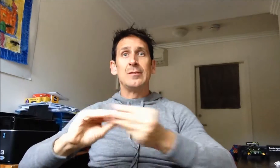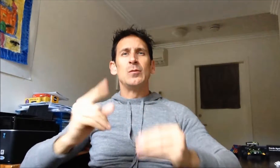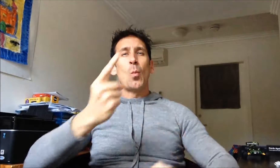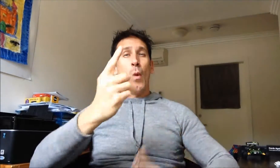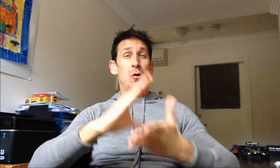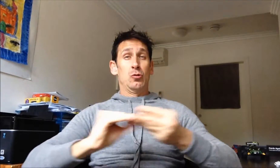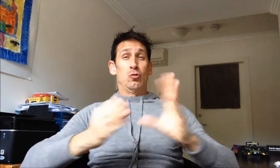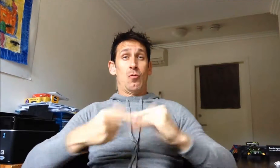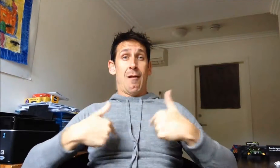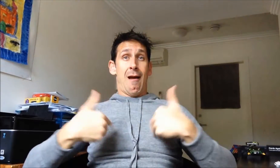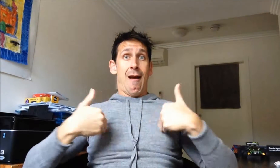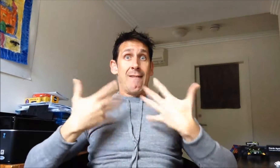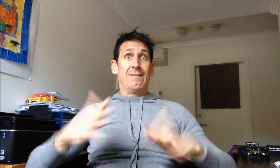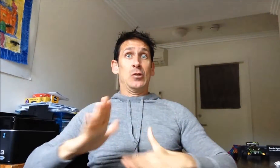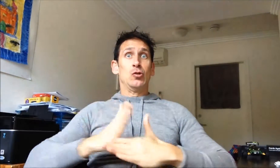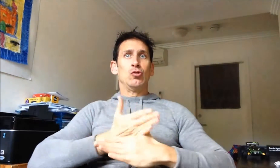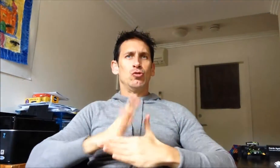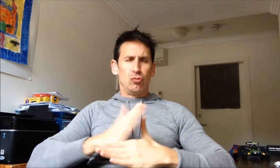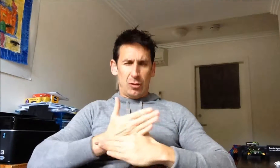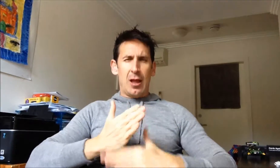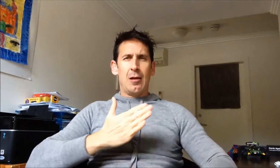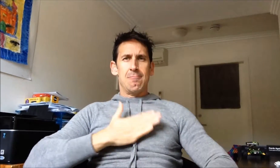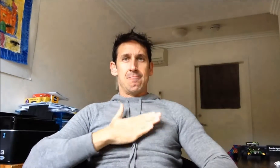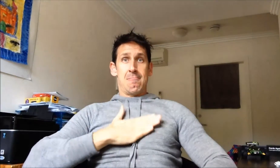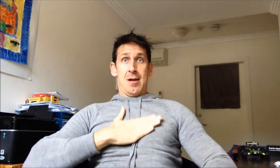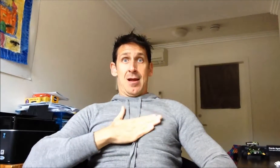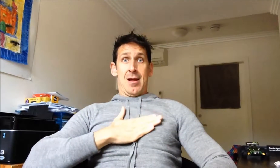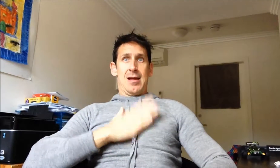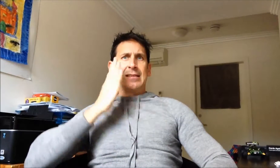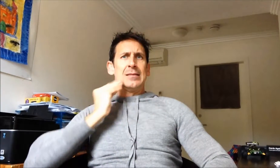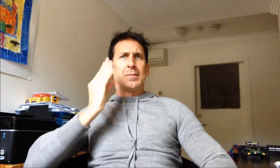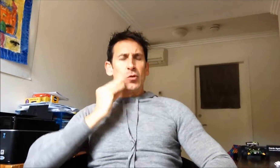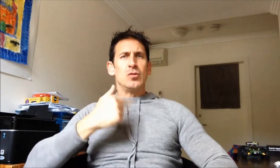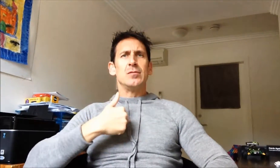There is one story in particular I have shared, which is from my own experience.